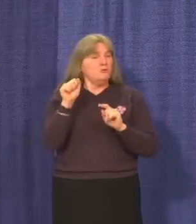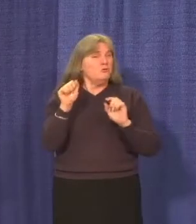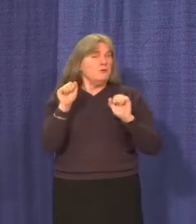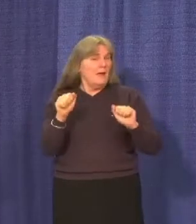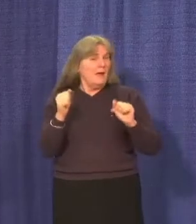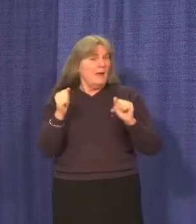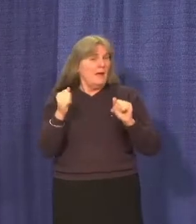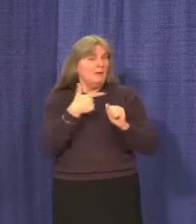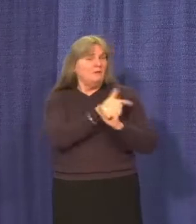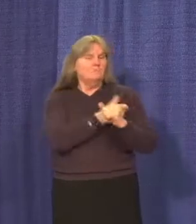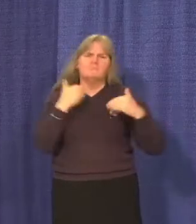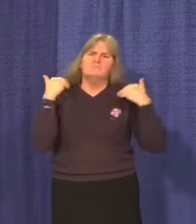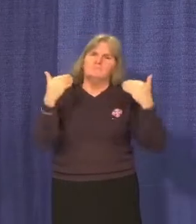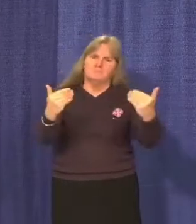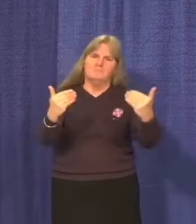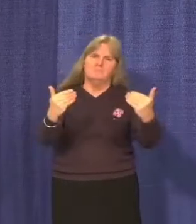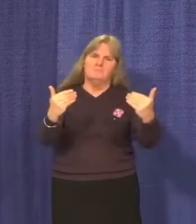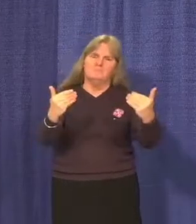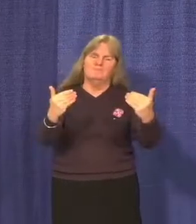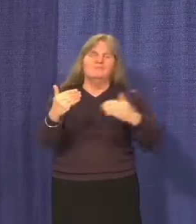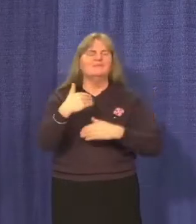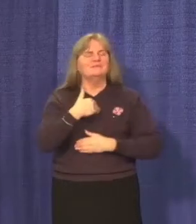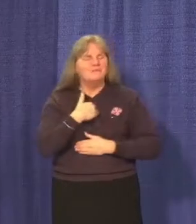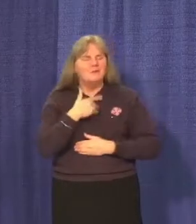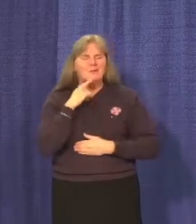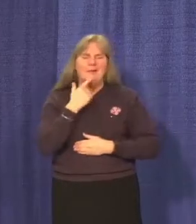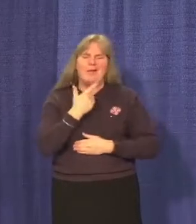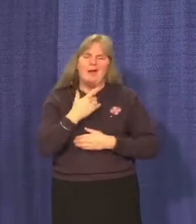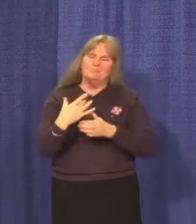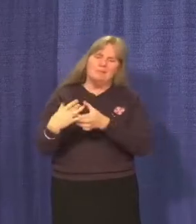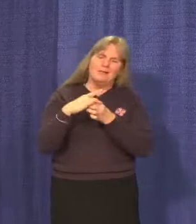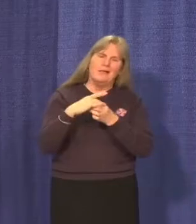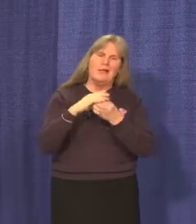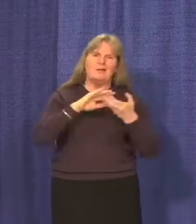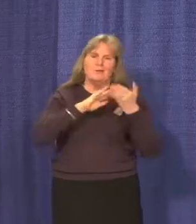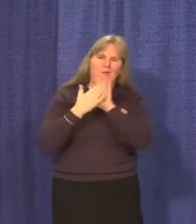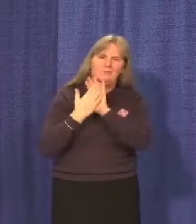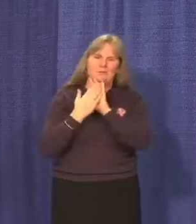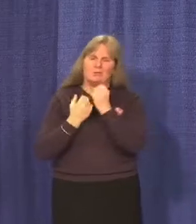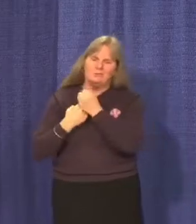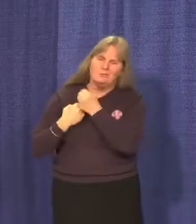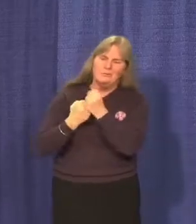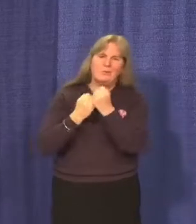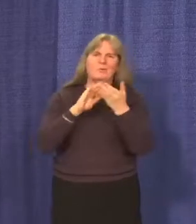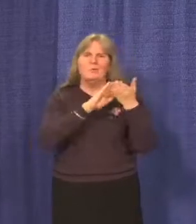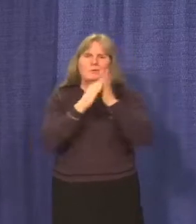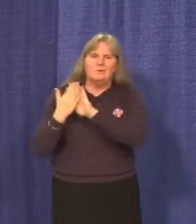eligible to get immunized. There is no greater community action you can do these days